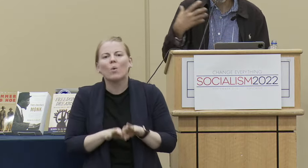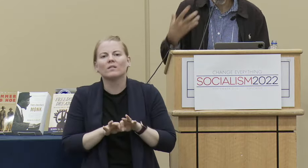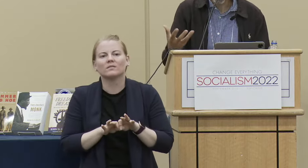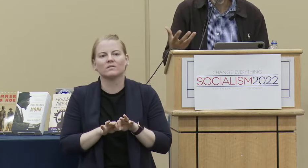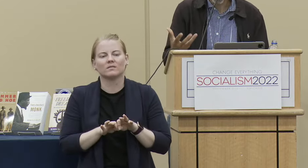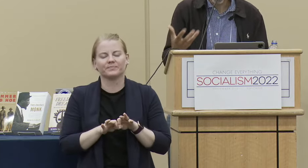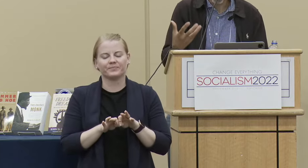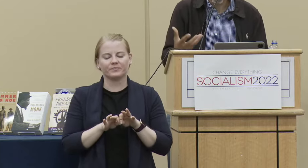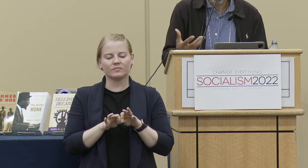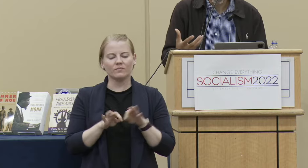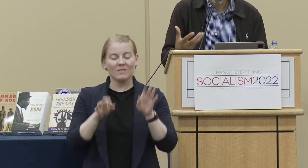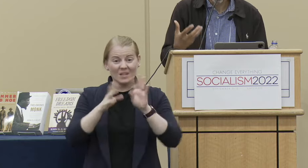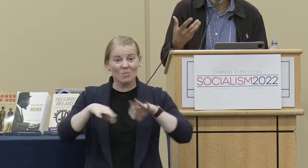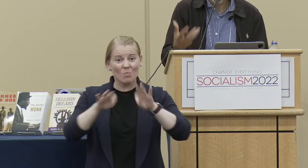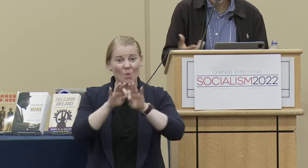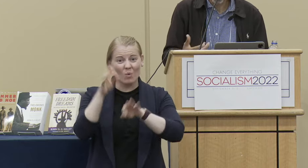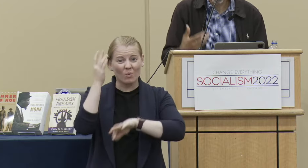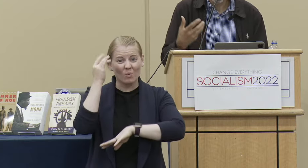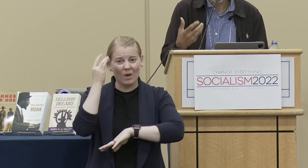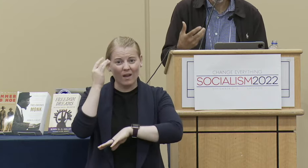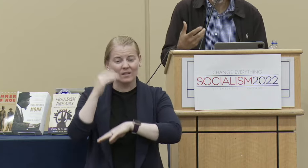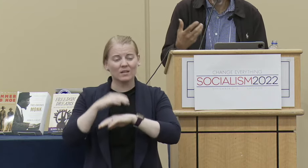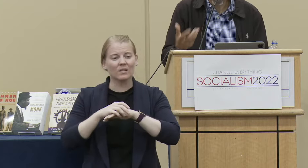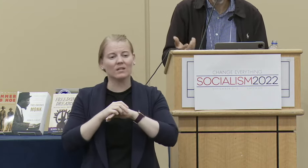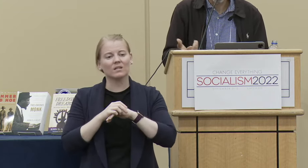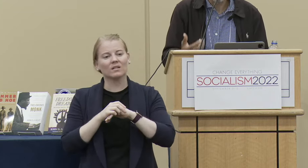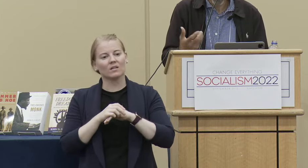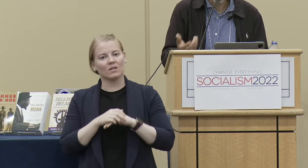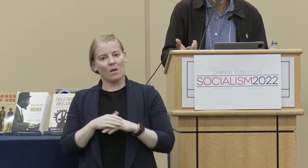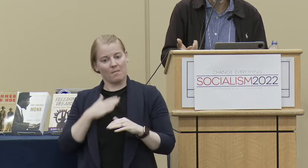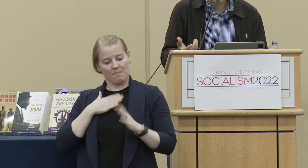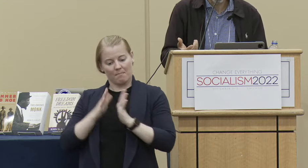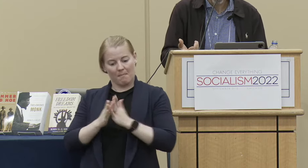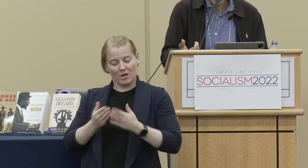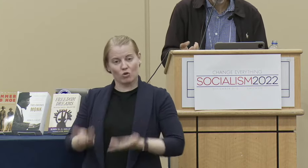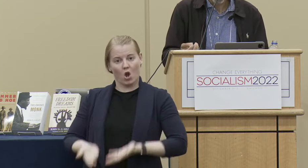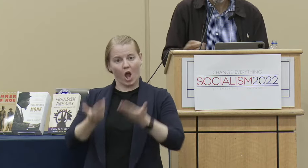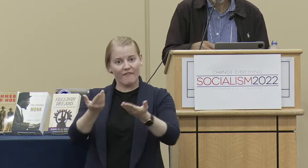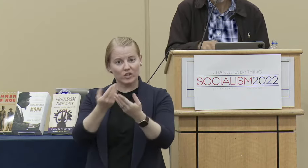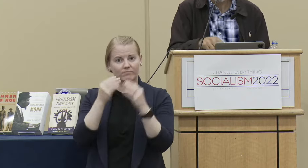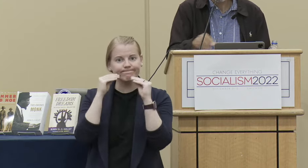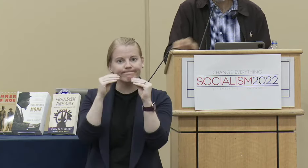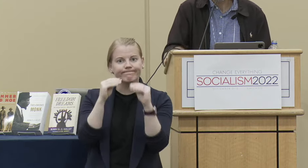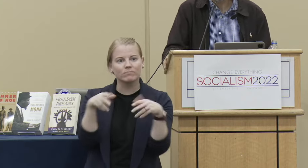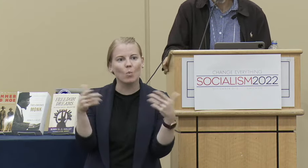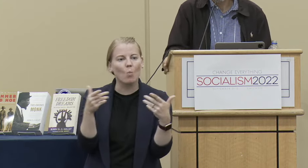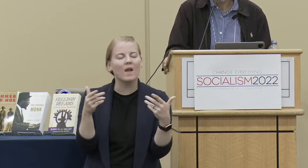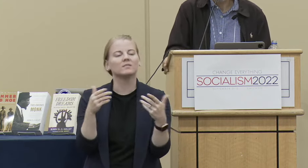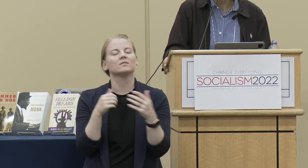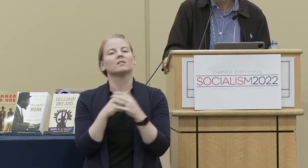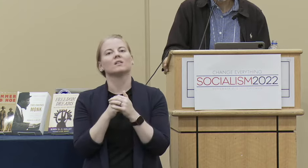important? It's important partly because one of the listens , I think, Freedom Dreams offers, or tries to